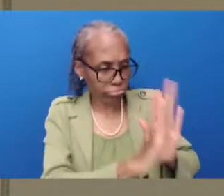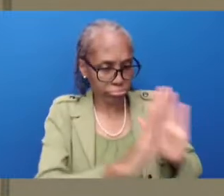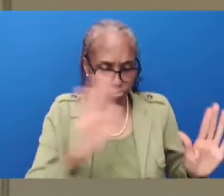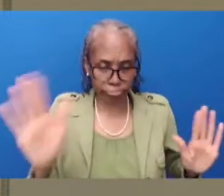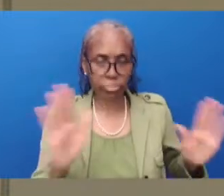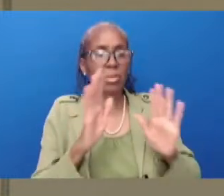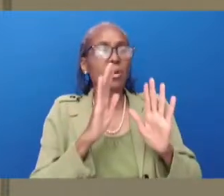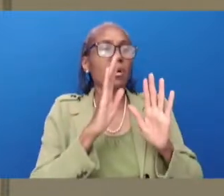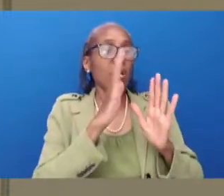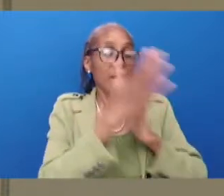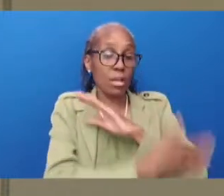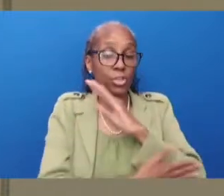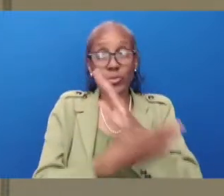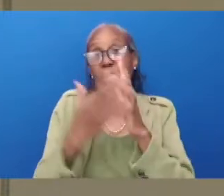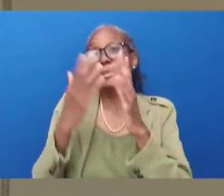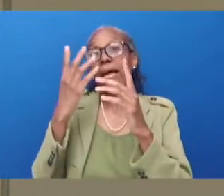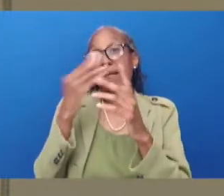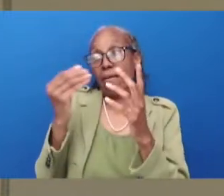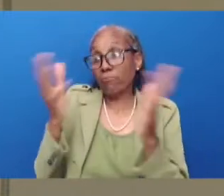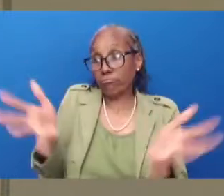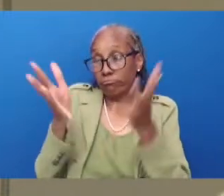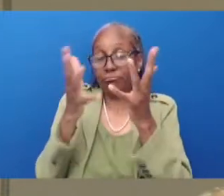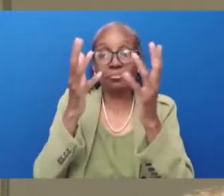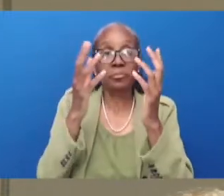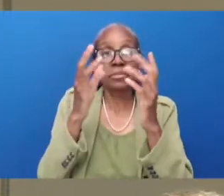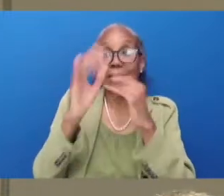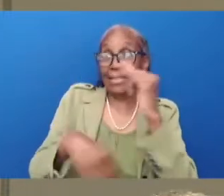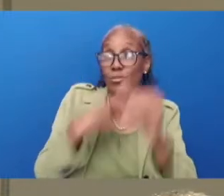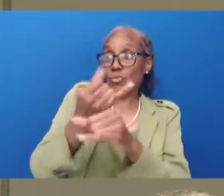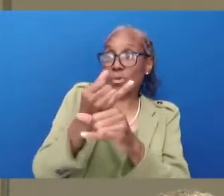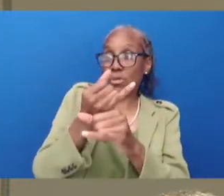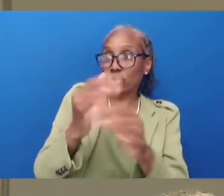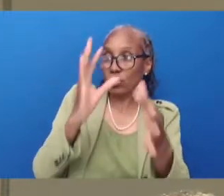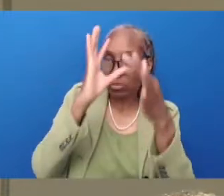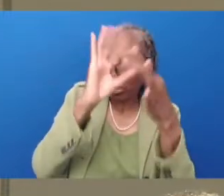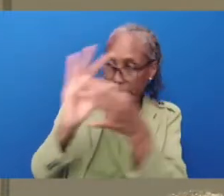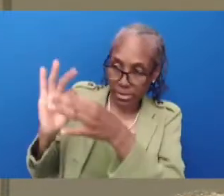DEFEND THE SOVEREIGNTY OF MEMBER